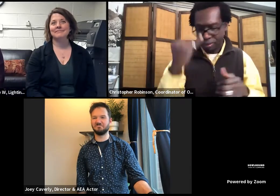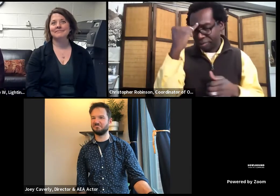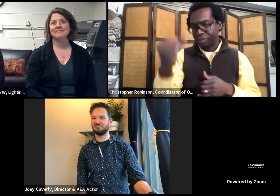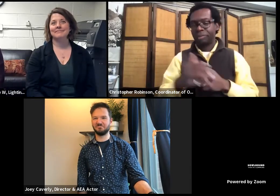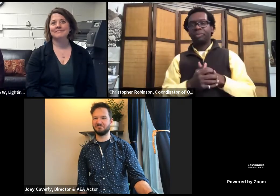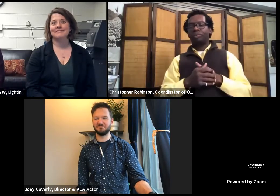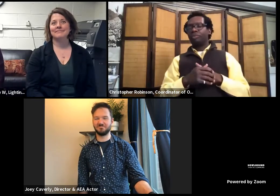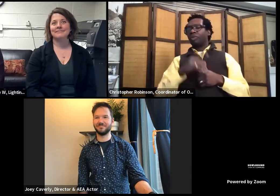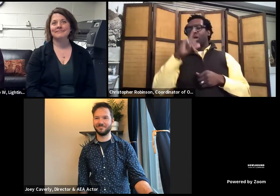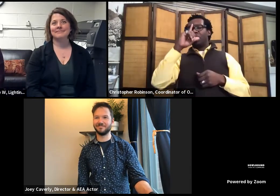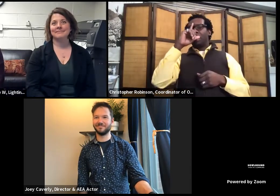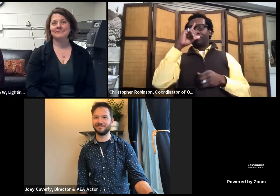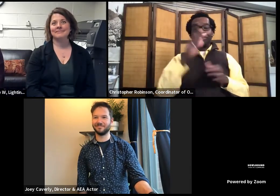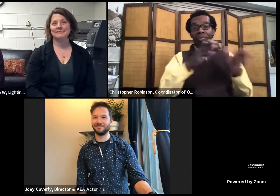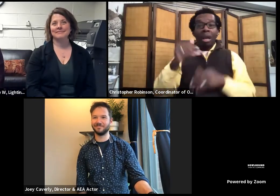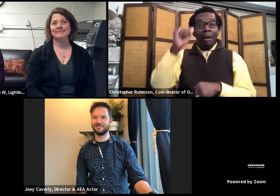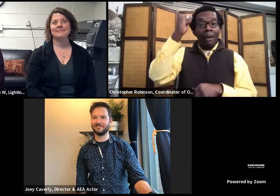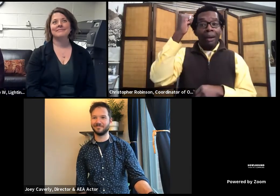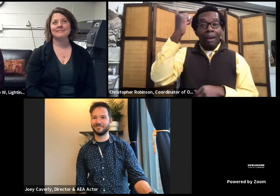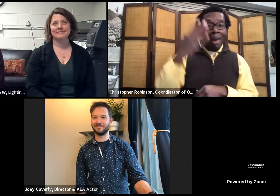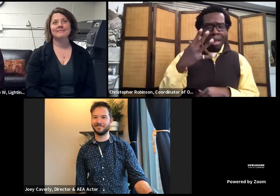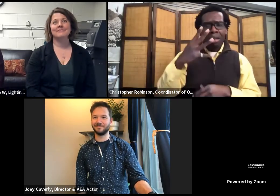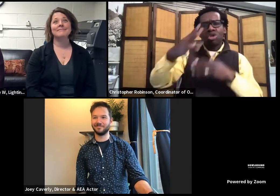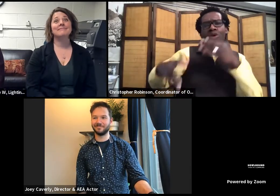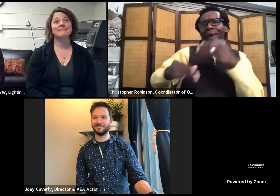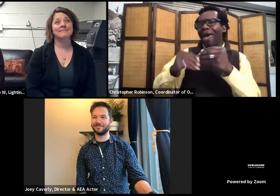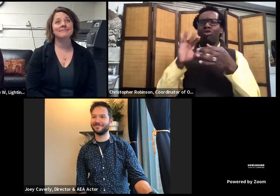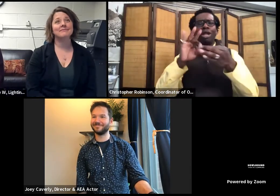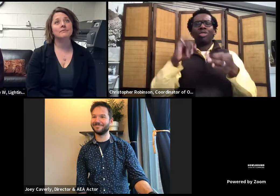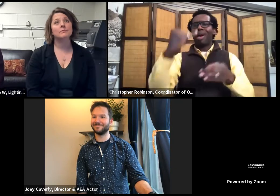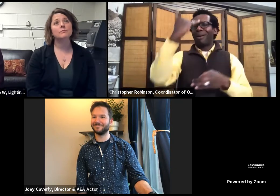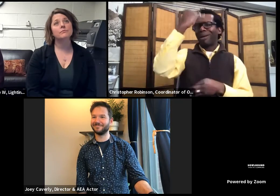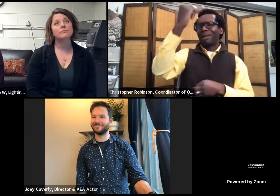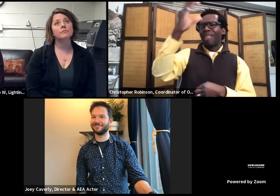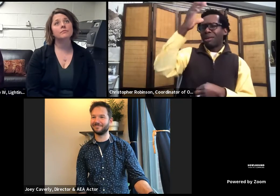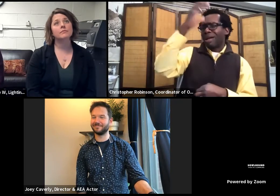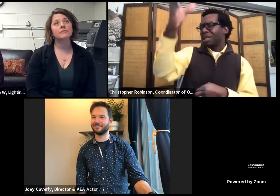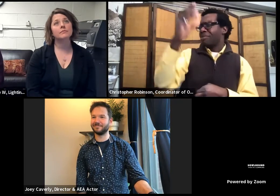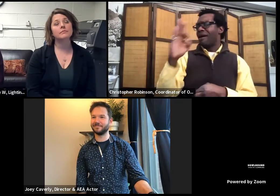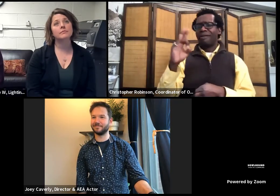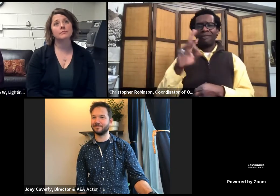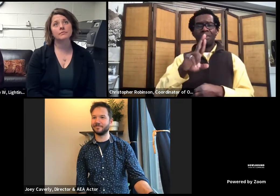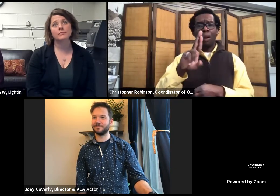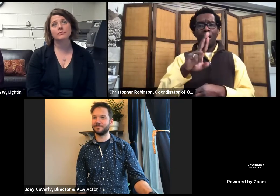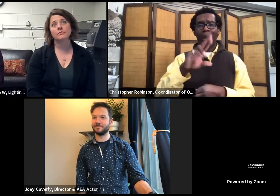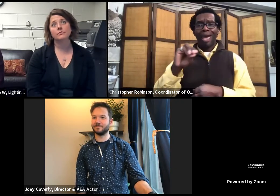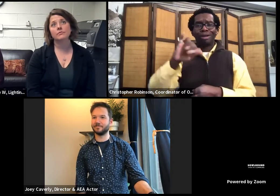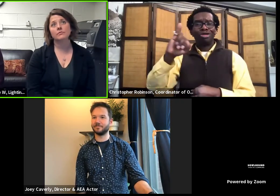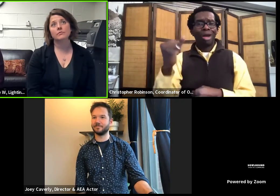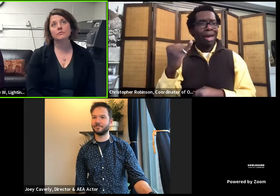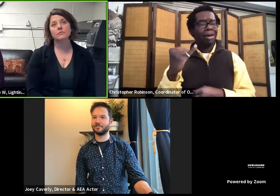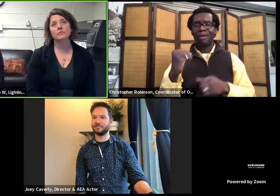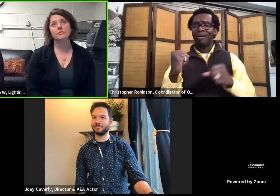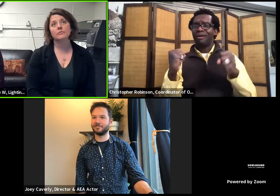We could probably get the stairs quickly. So, Annie, you think about that?